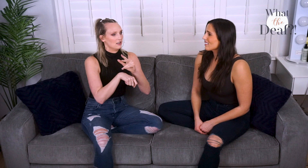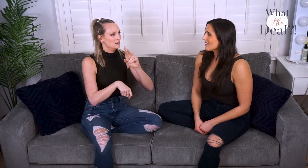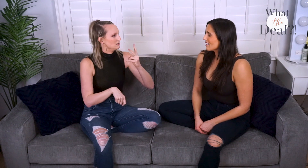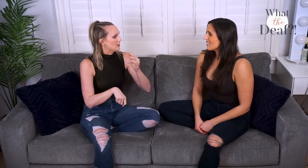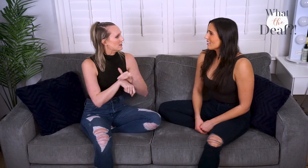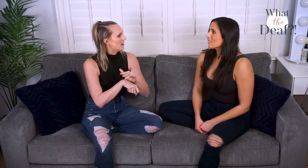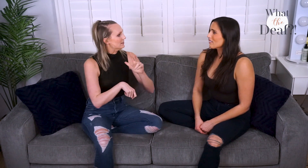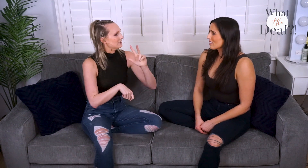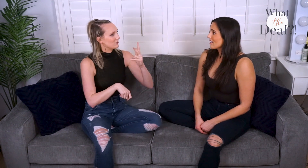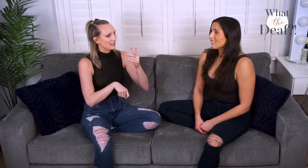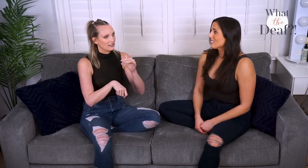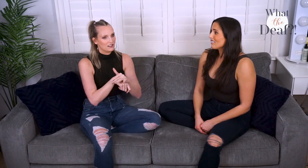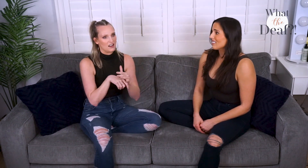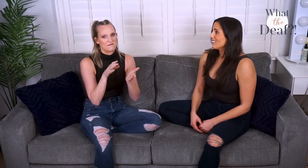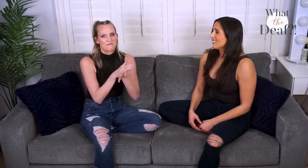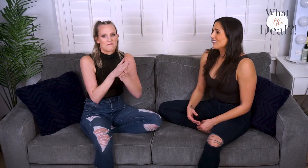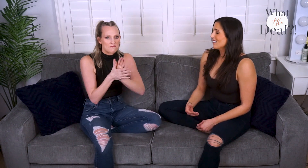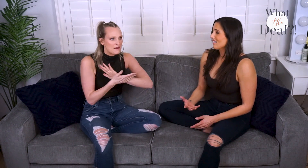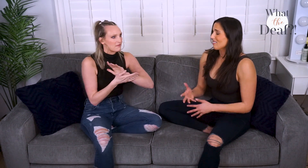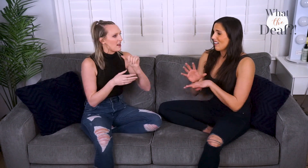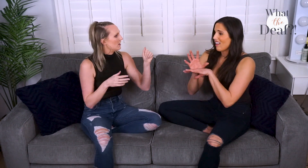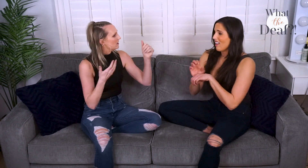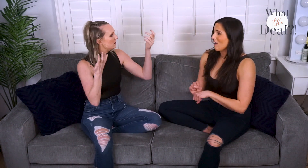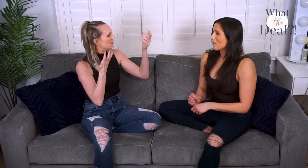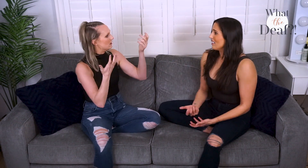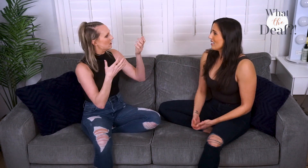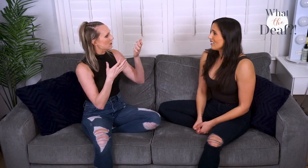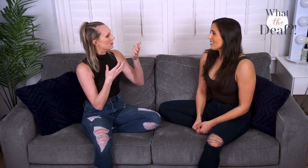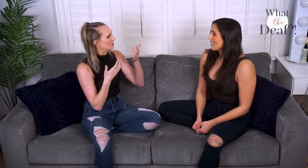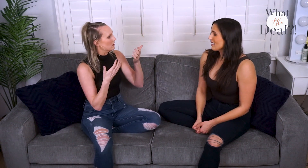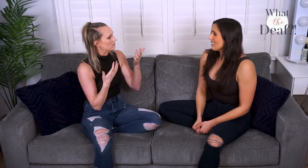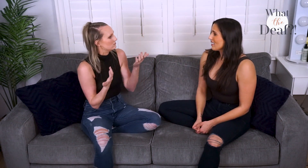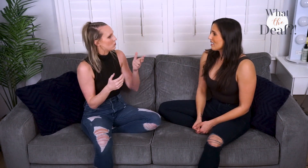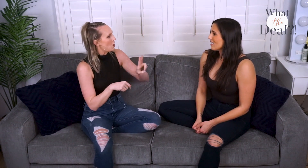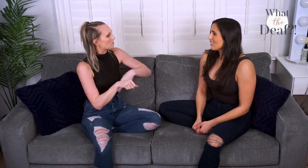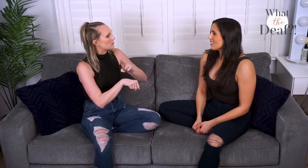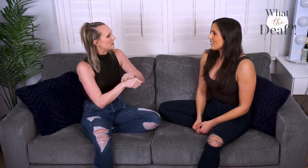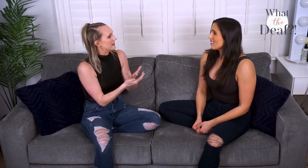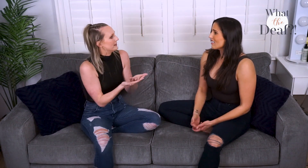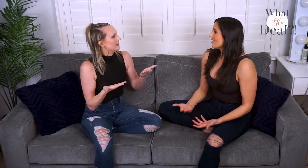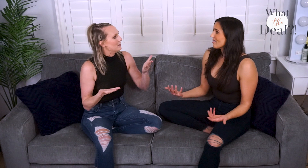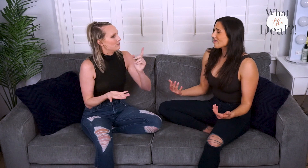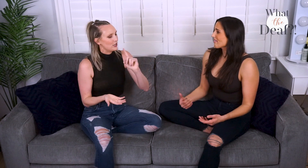I slept there the first night, second night, third night. And then it became a habit. And then it became a normal thing,